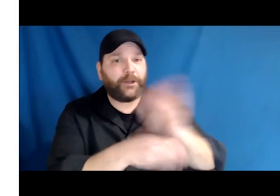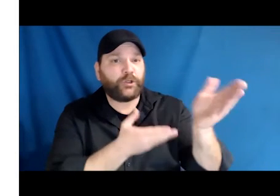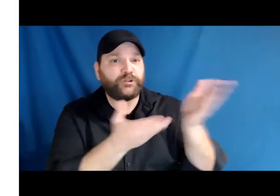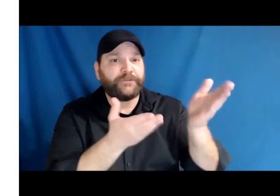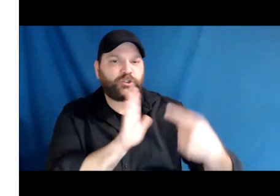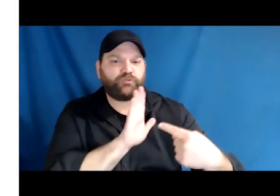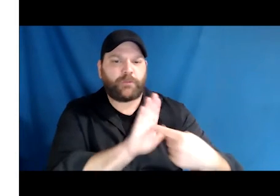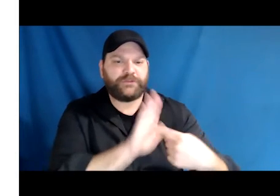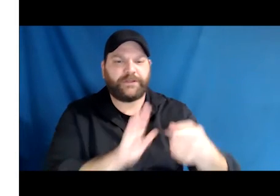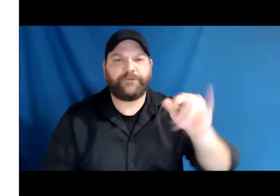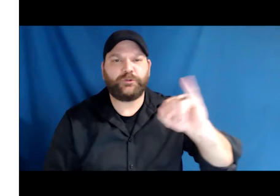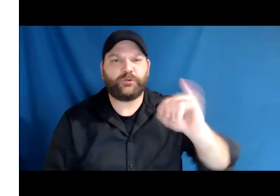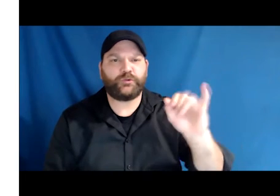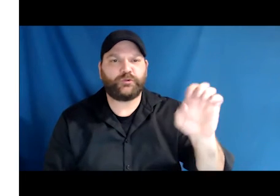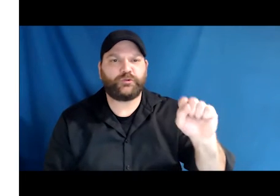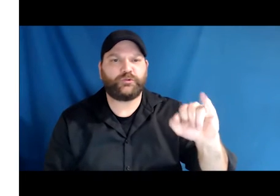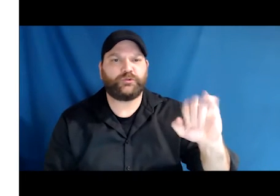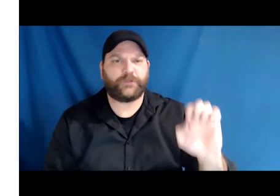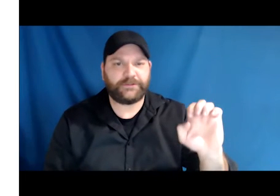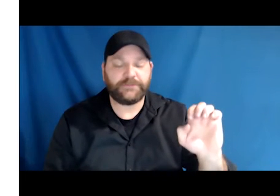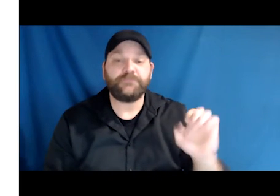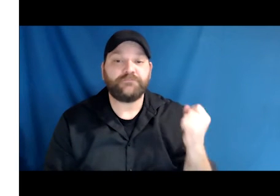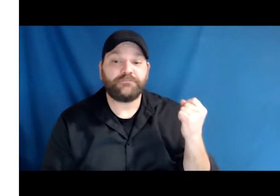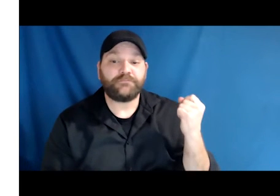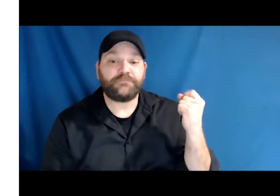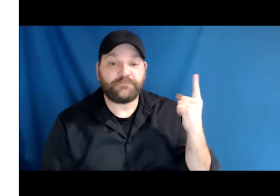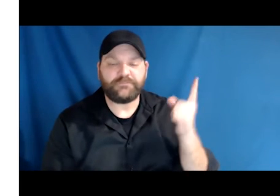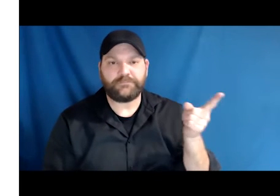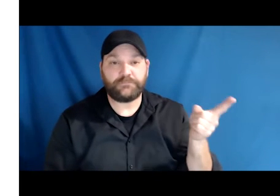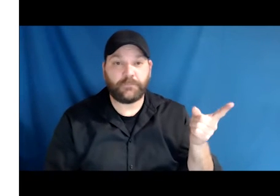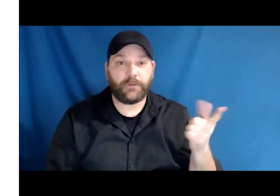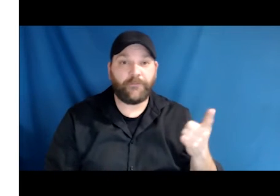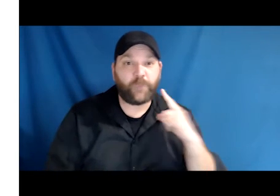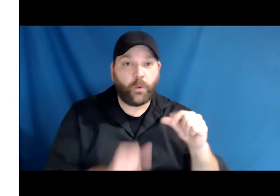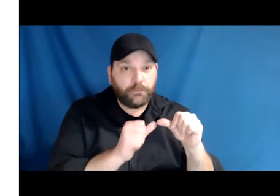Jessie has enhanced our sustainability and nutrition initiatives at Brown Dining.